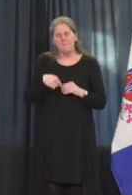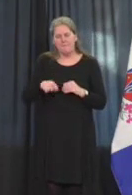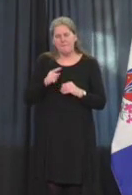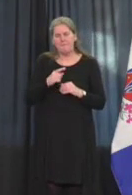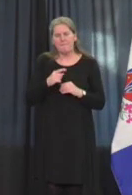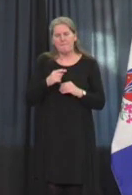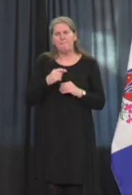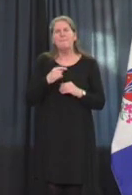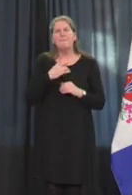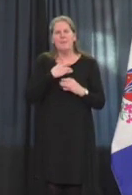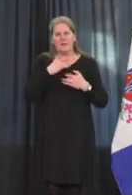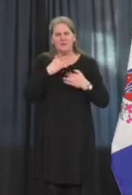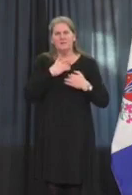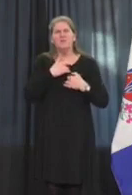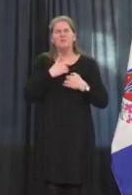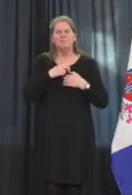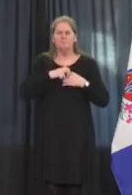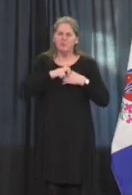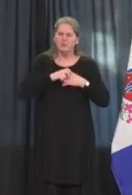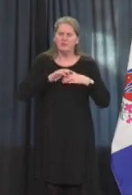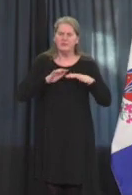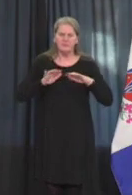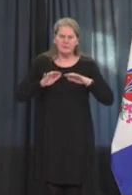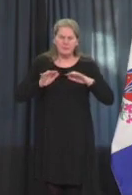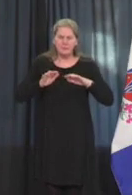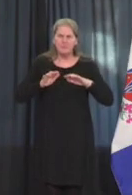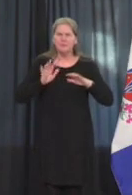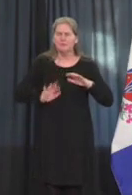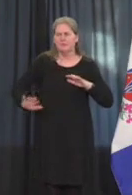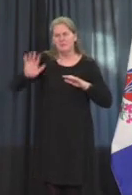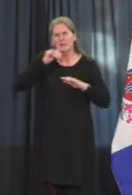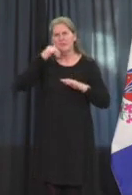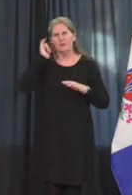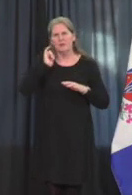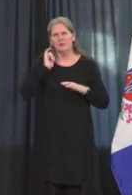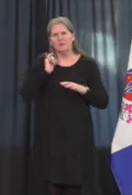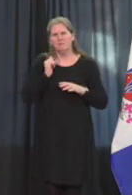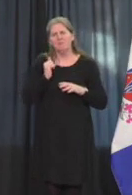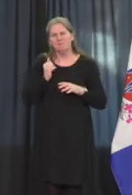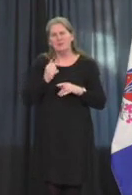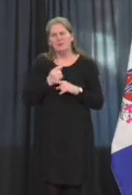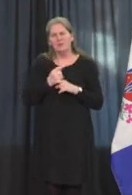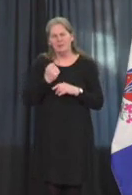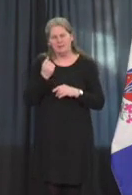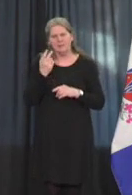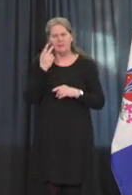AND ANXIETY ACROSS ALL OF OUR COMMUNITIES. AND SO WHAT WE'RE DOING IS TO MAKE SURE THAT THE WAY THAT